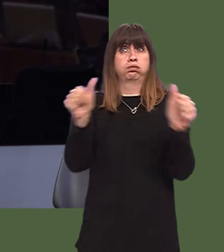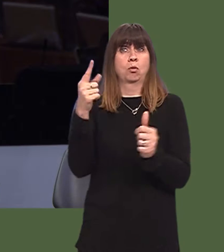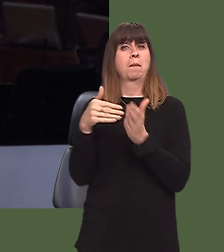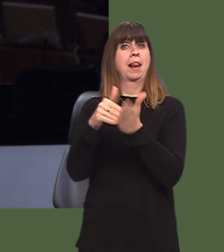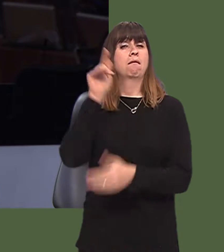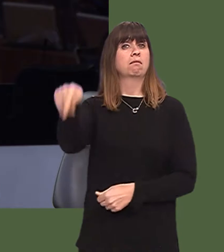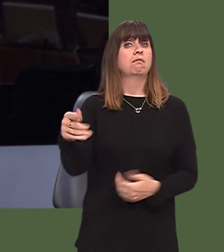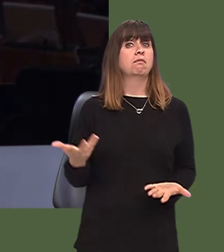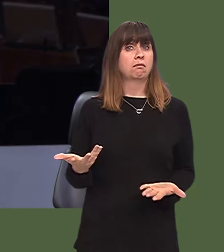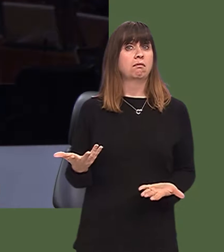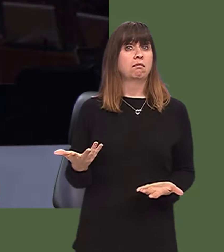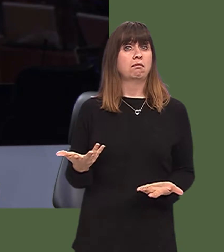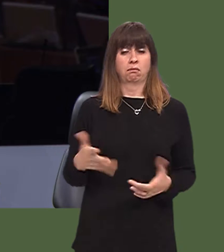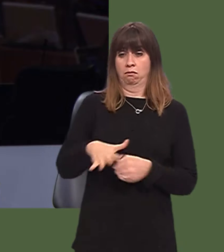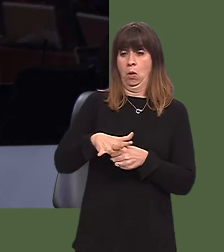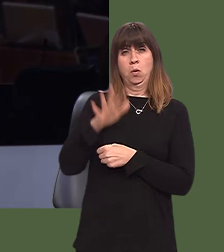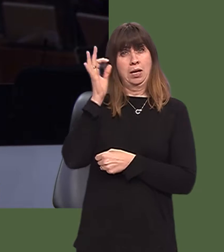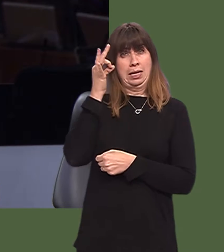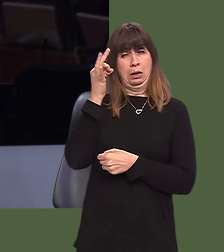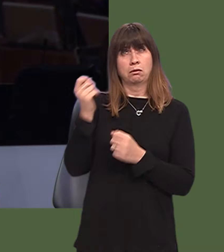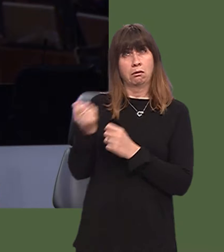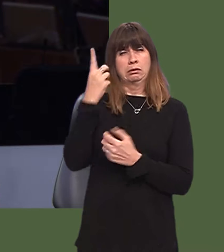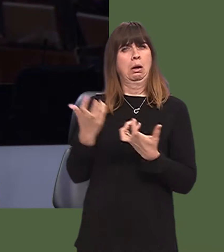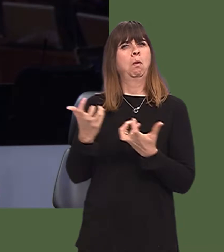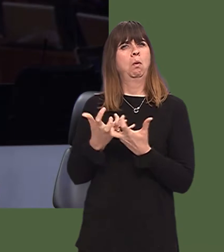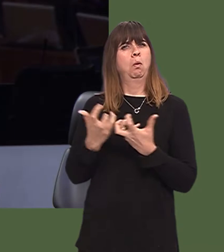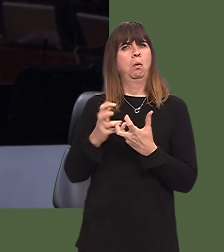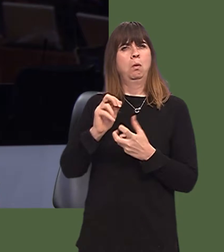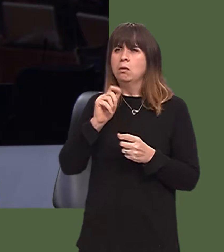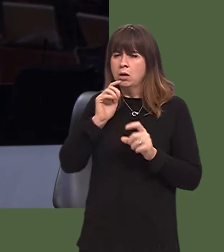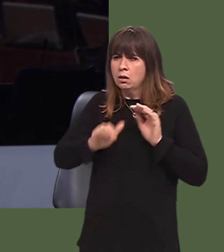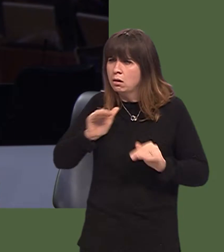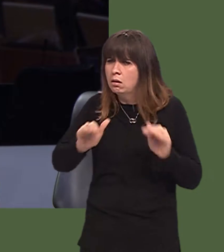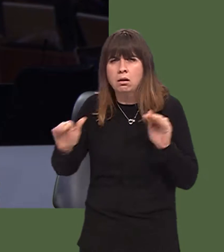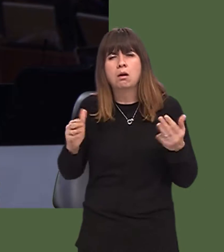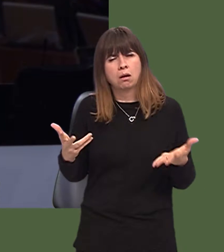do to ensure that local councils understand the crucially important role that they will